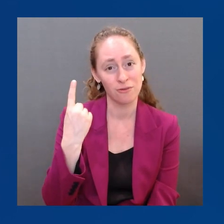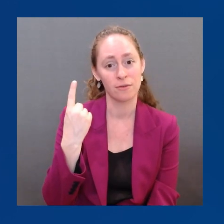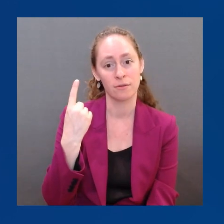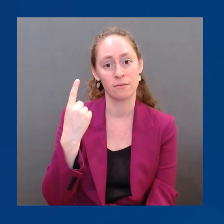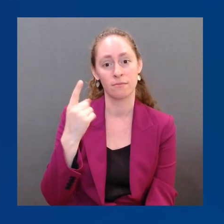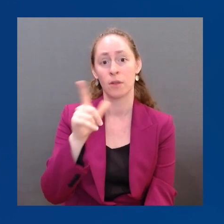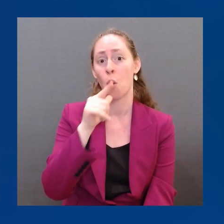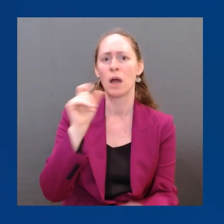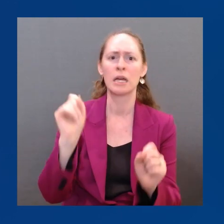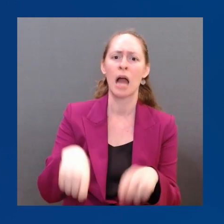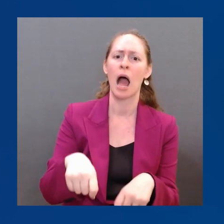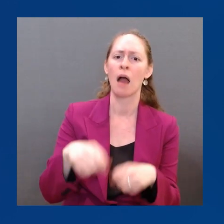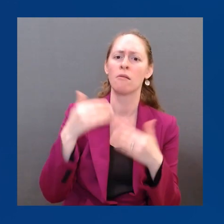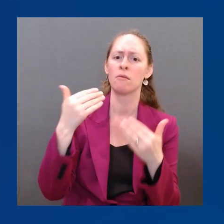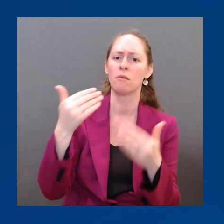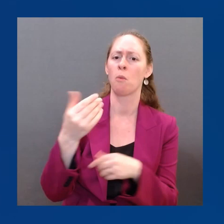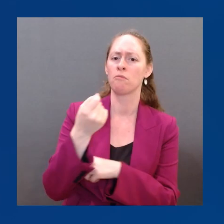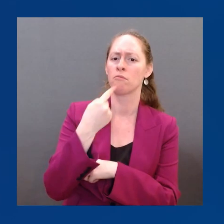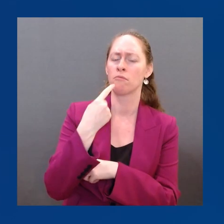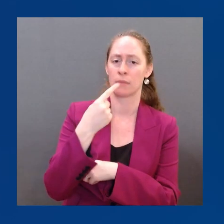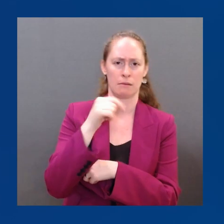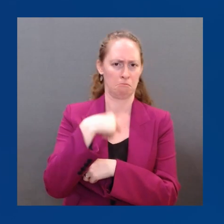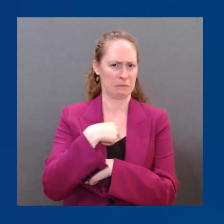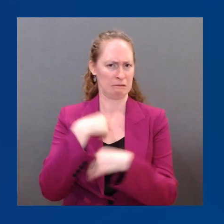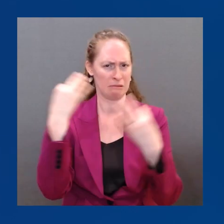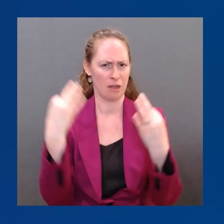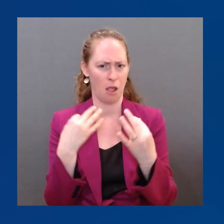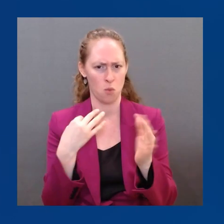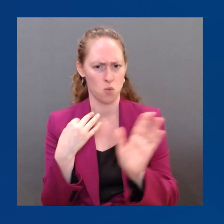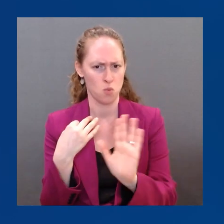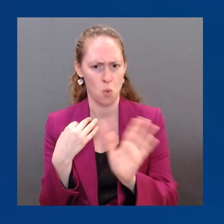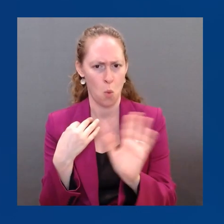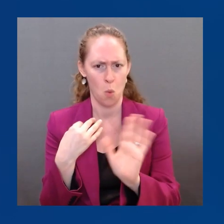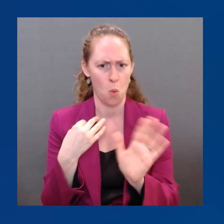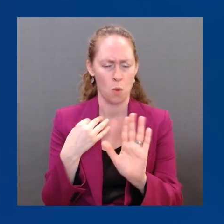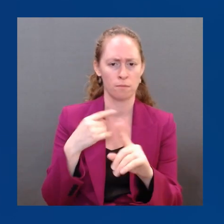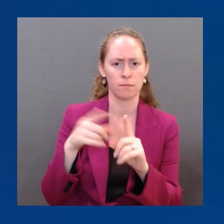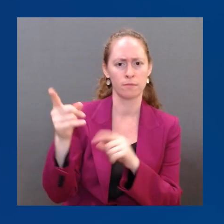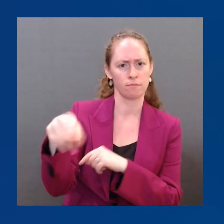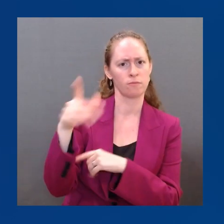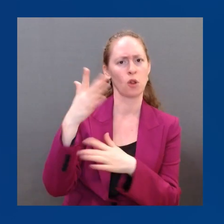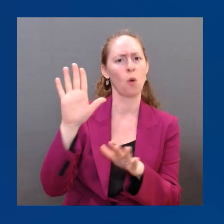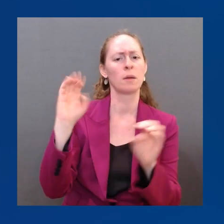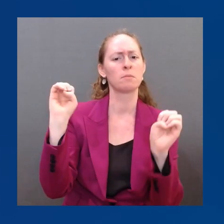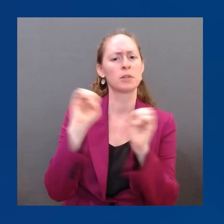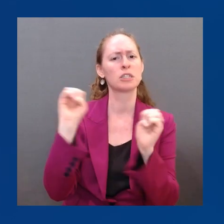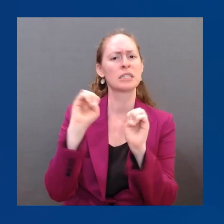If you look at the emergency use authorization, they say anybody who's at increased risk of severe disease.